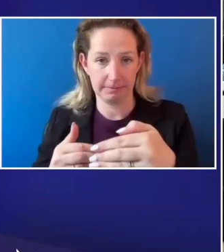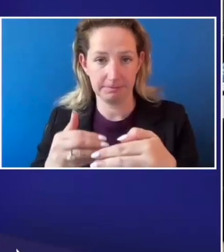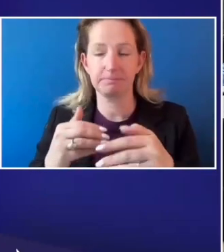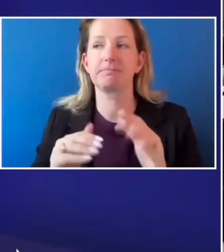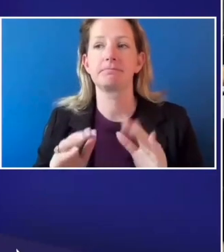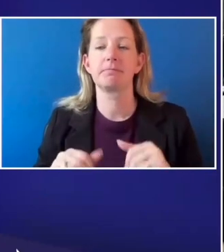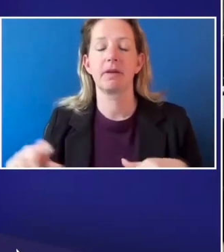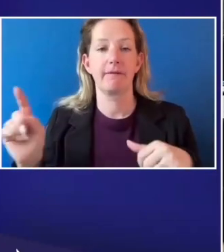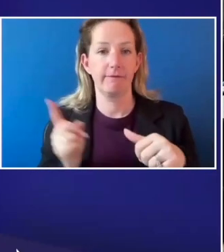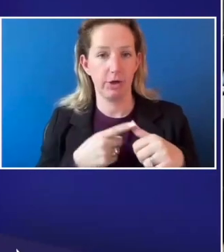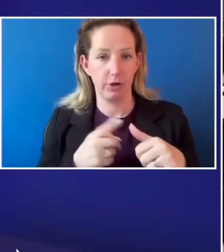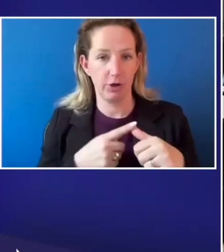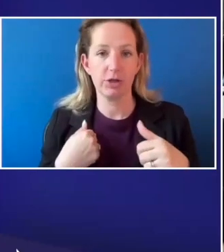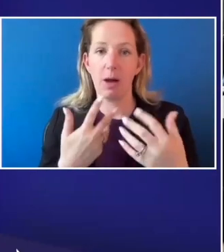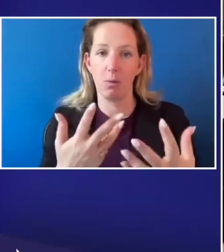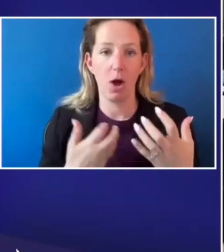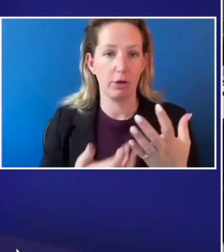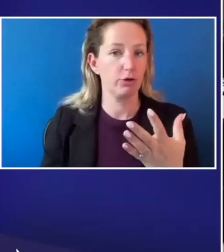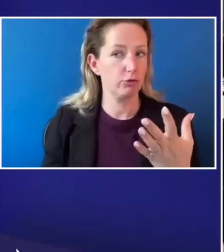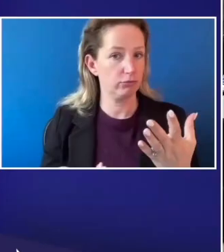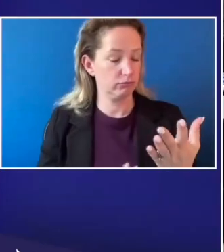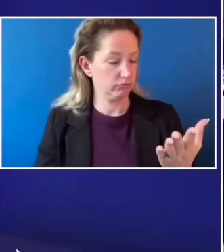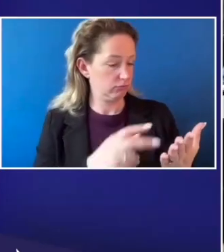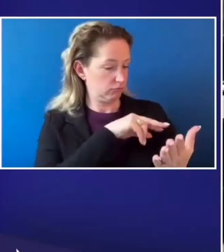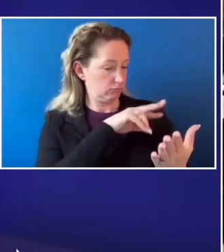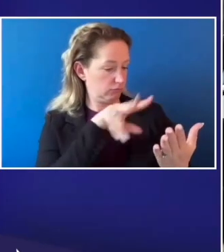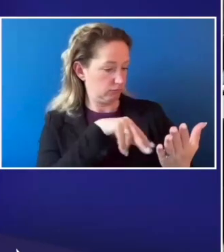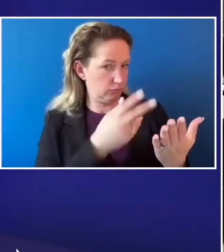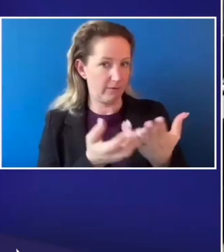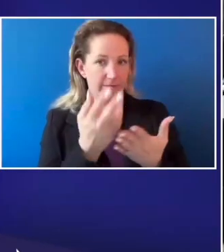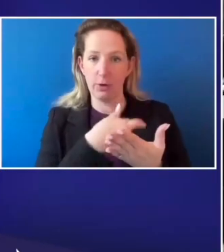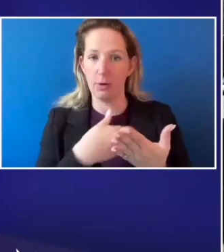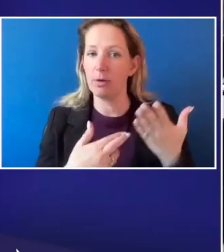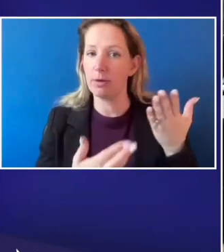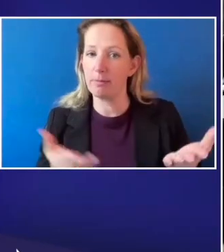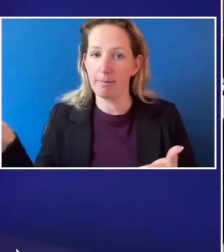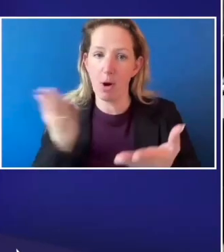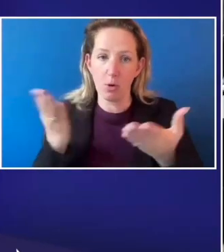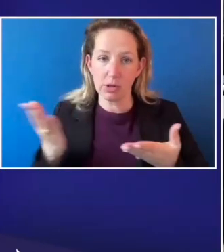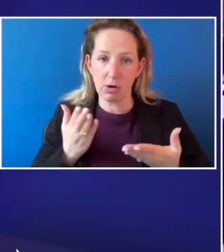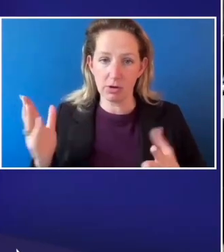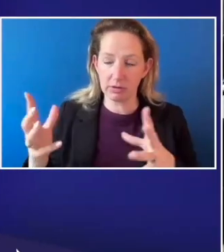the proposals that we have received thus far and give everybody a status to their